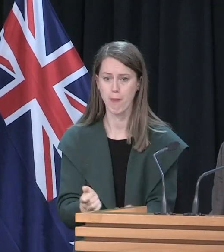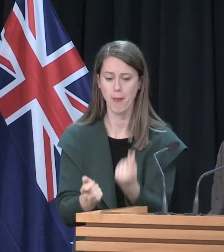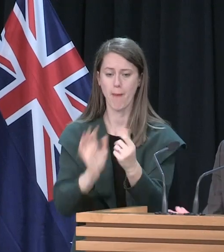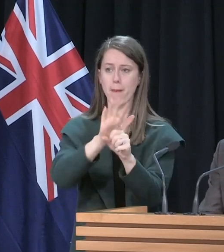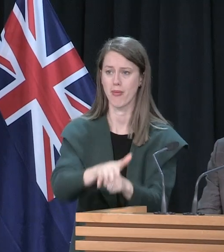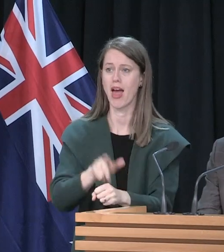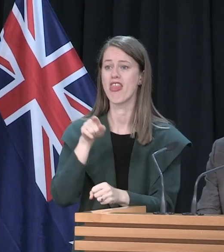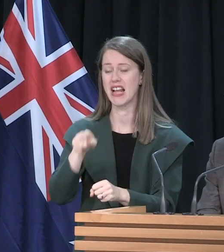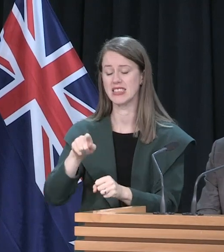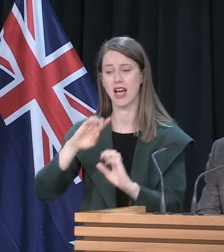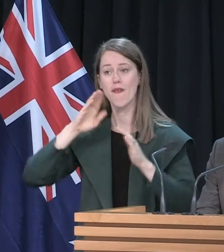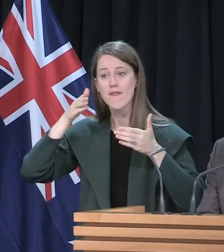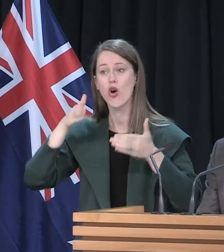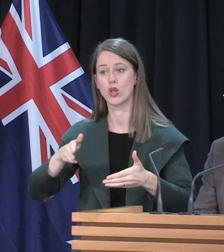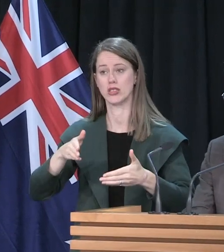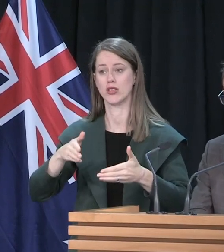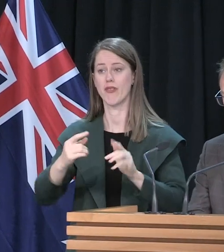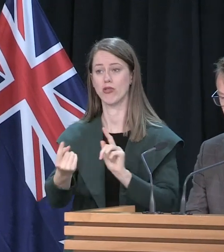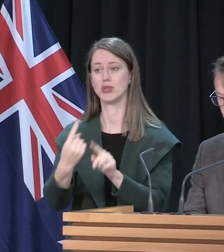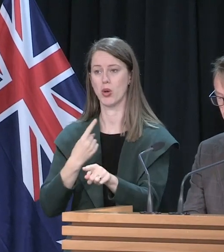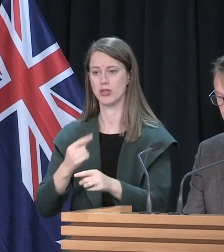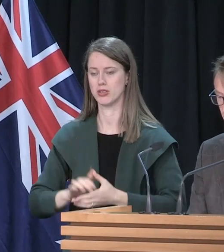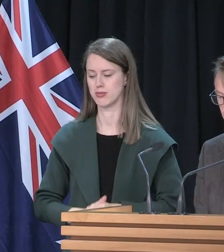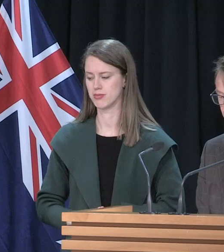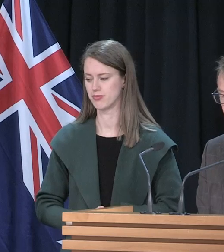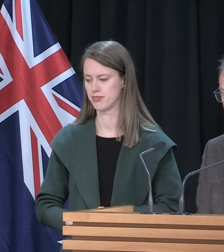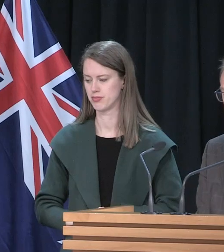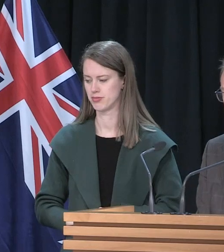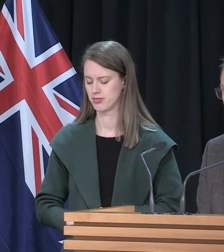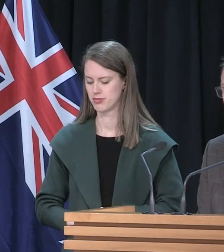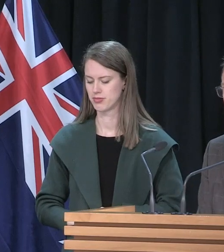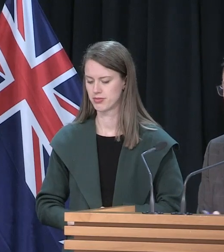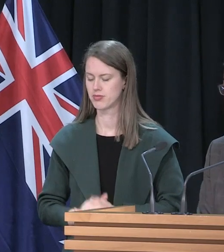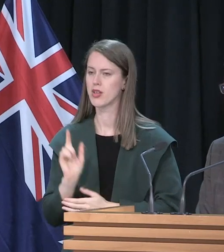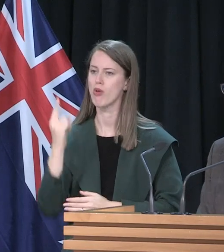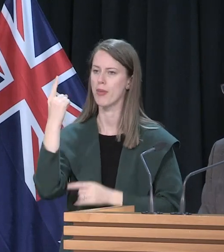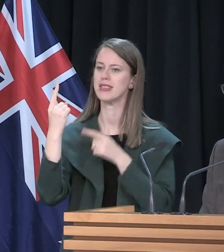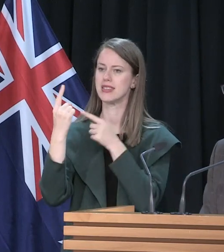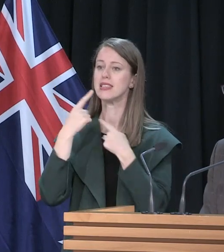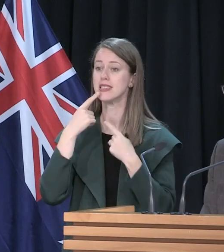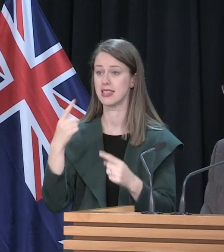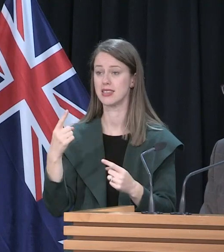continues to be elimination and breaking the chain of transmission remains the